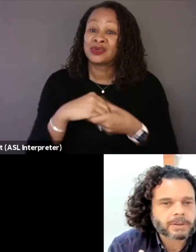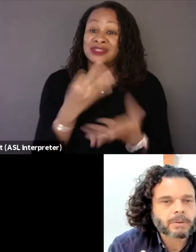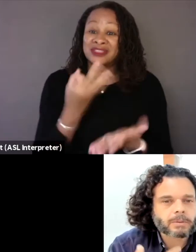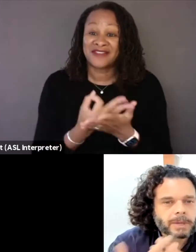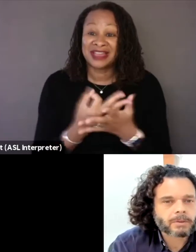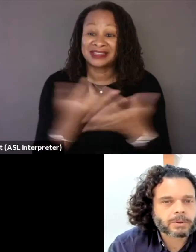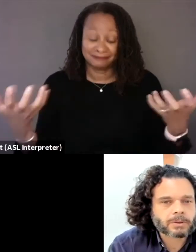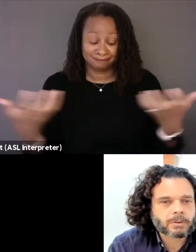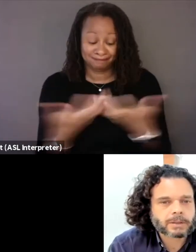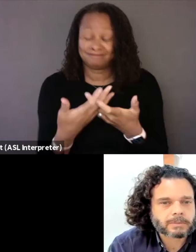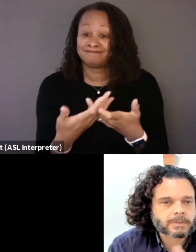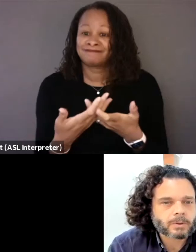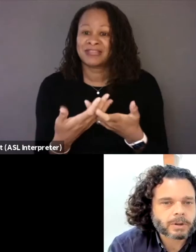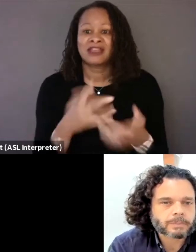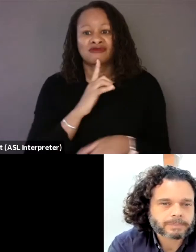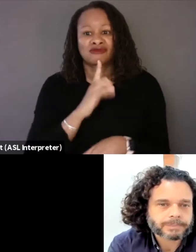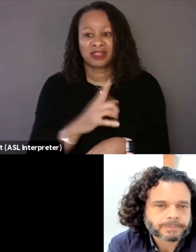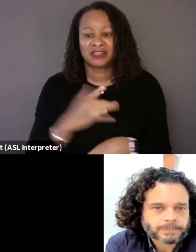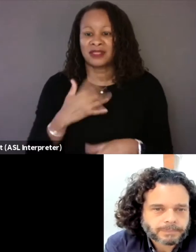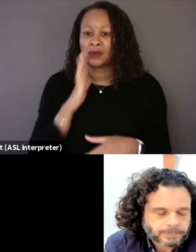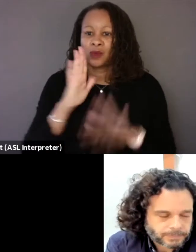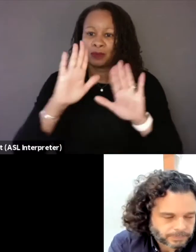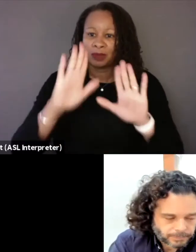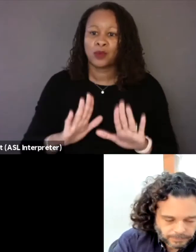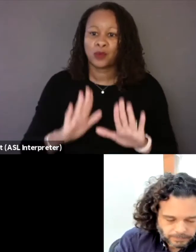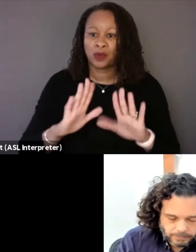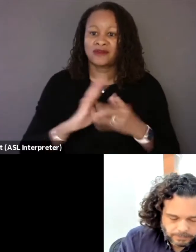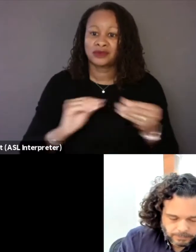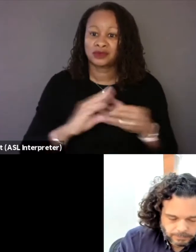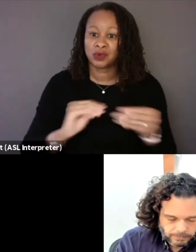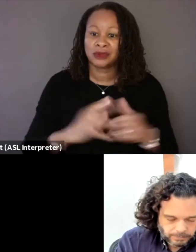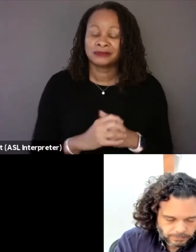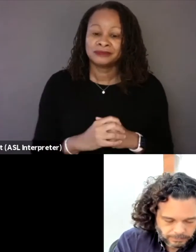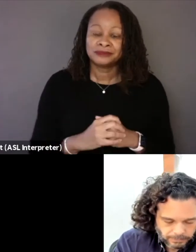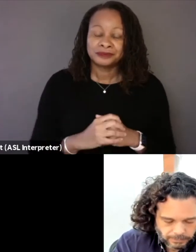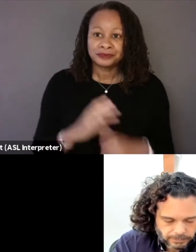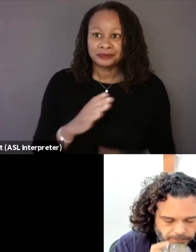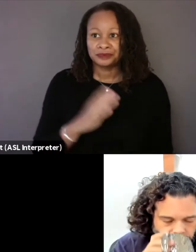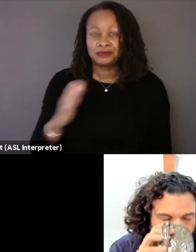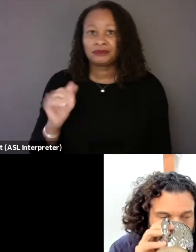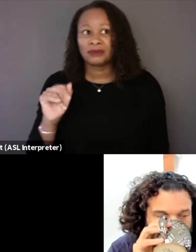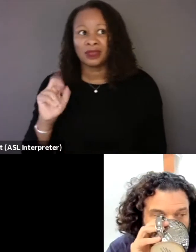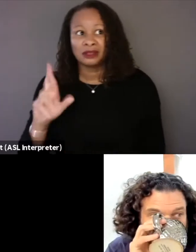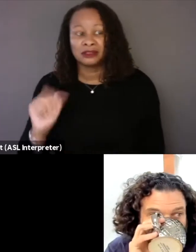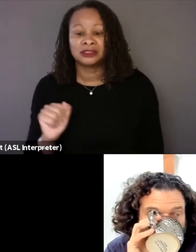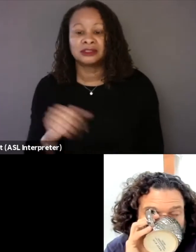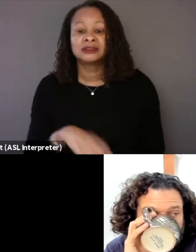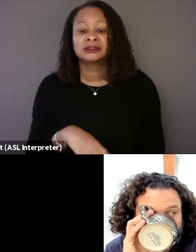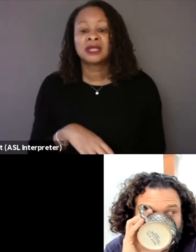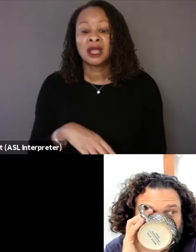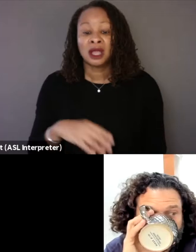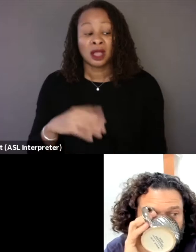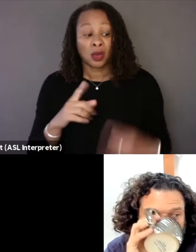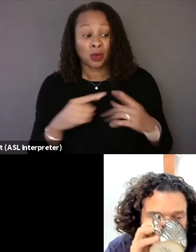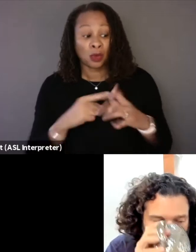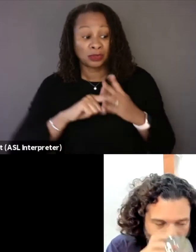that that would make a really great story. And the only other point I'd like to make is that when we started out in this film, it was a very, from a very